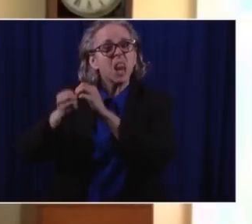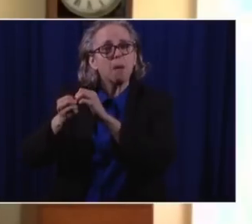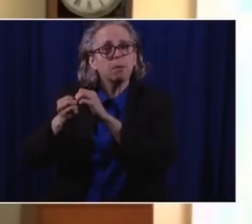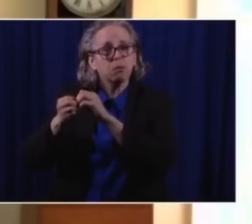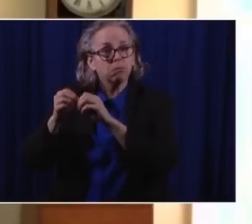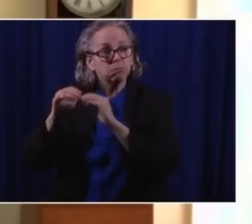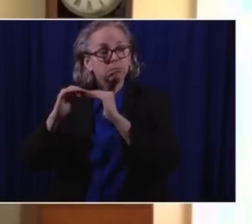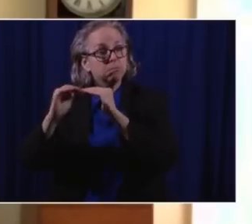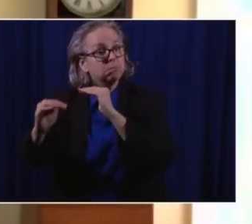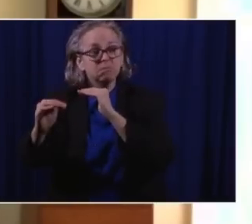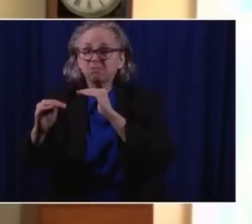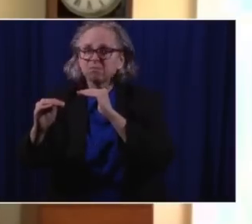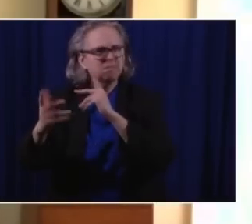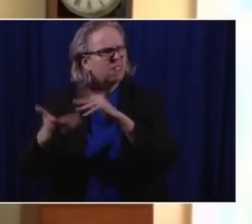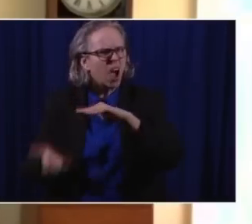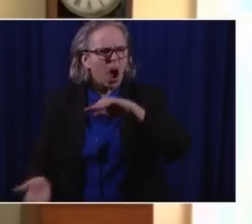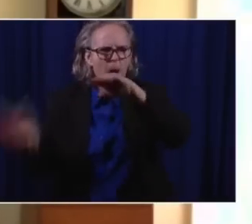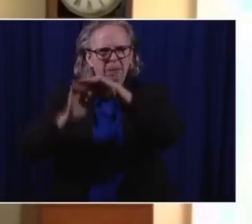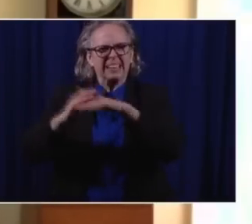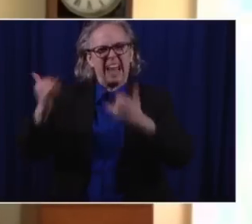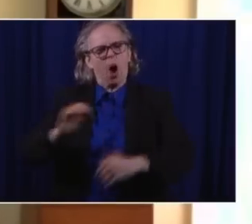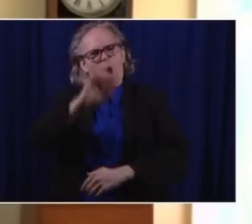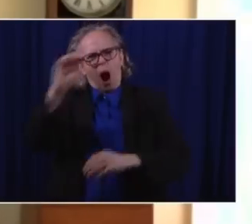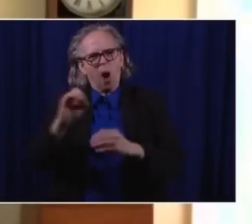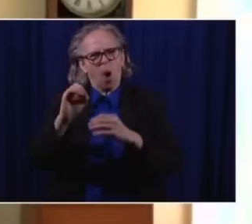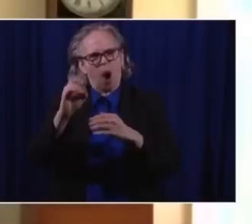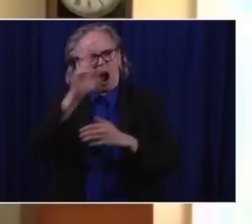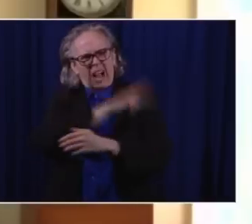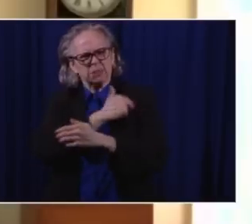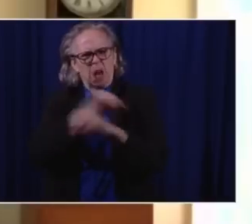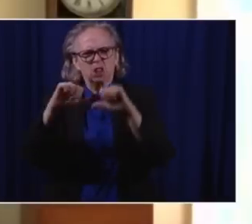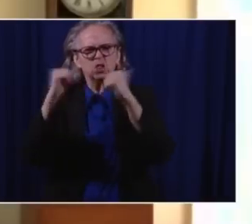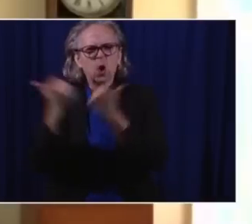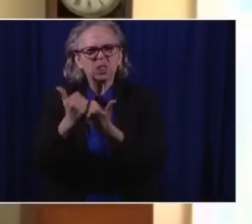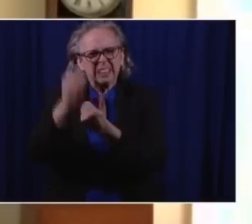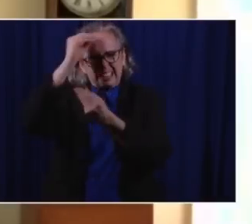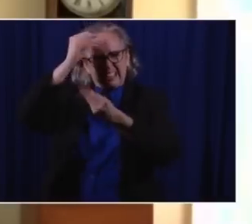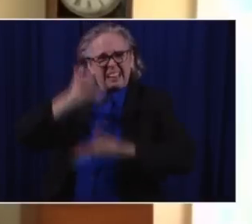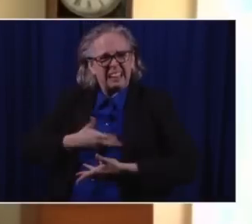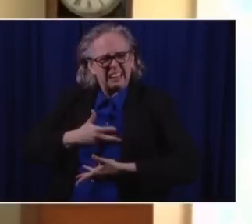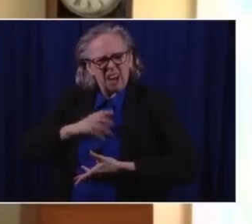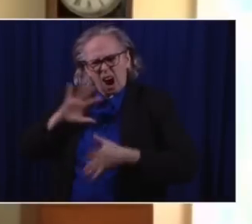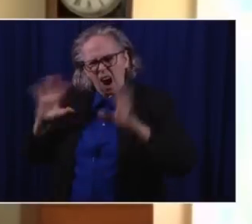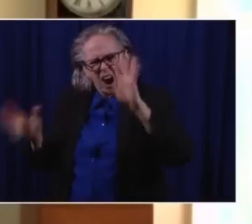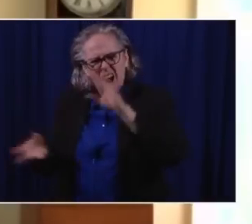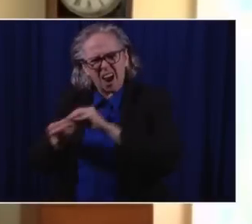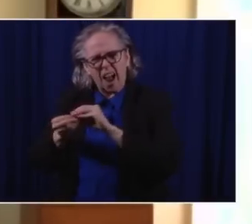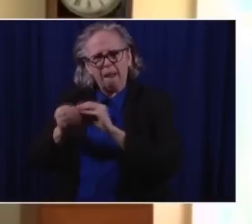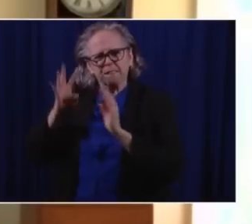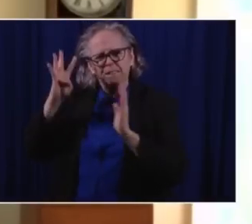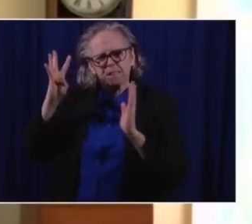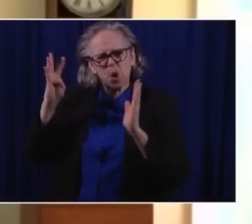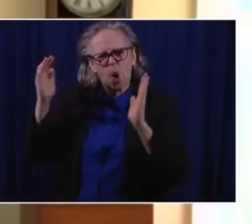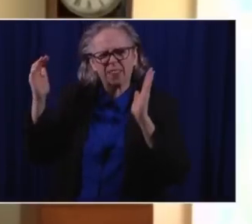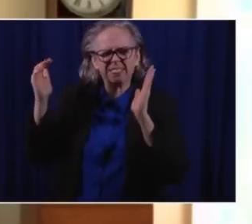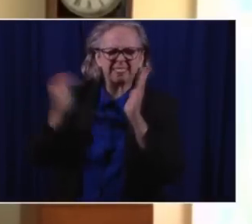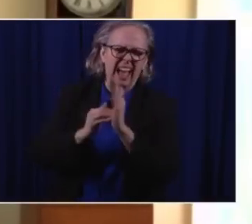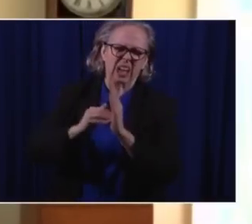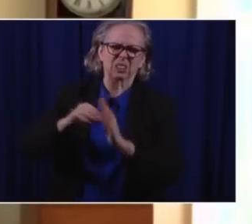we've seen throughout the 8 months of the pandemic unfortunately the number has continued to go up. While